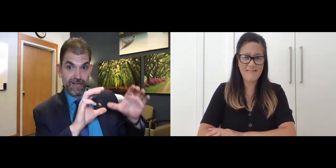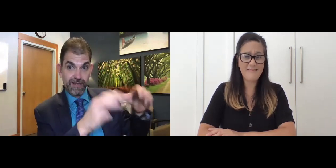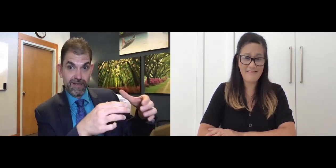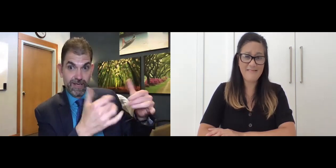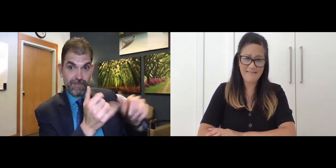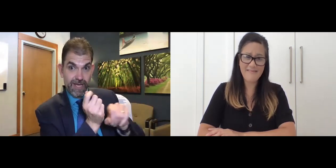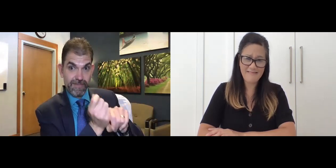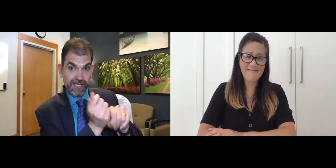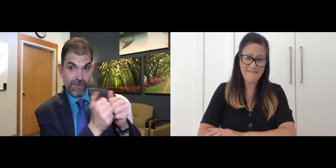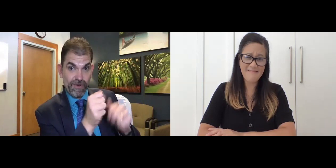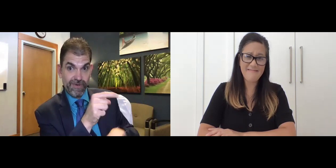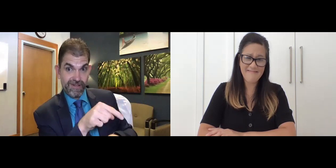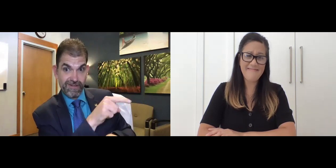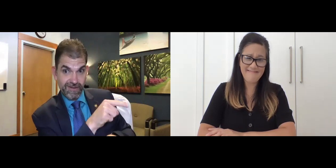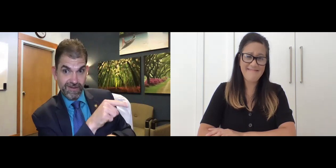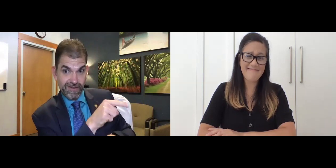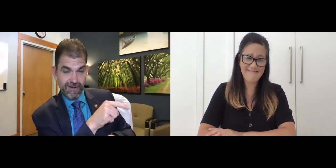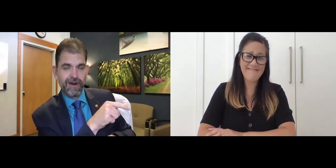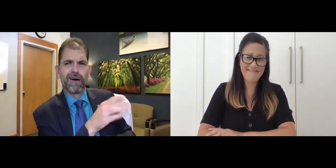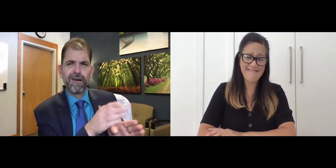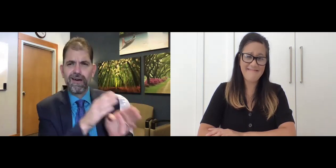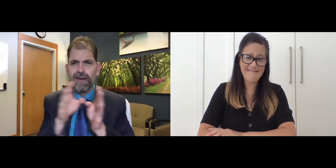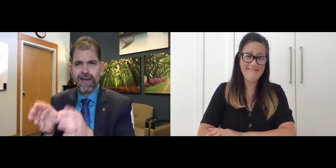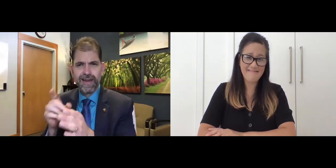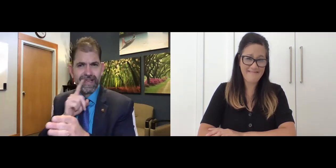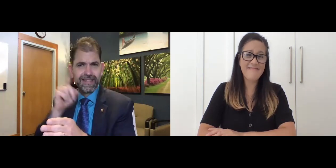You know there's the hearing world and I played baseball in that hearing world